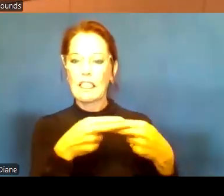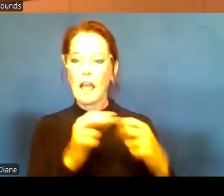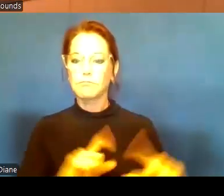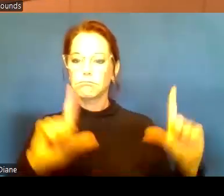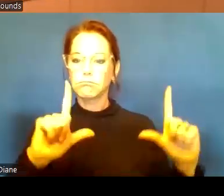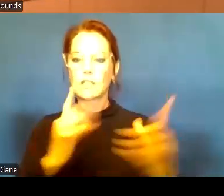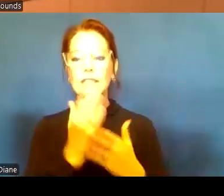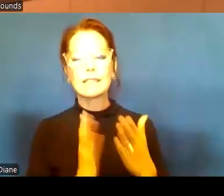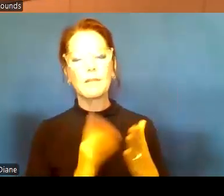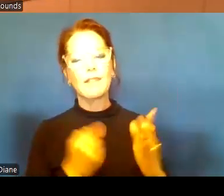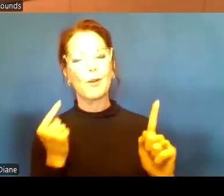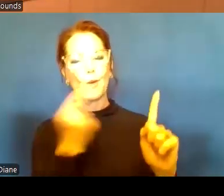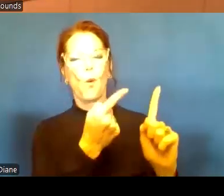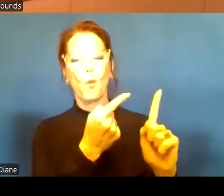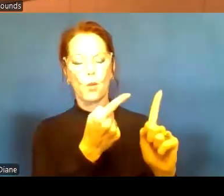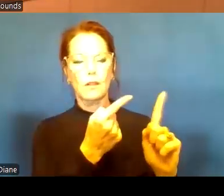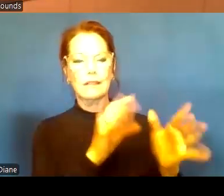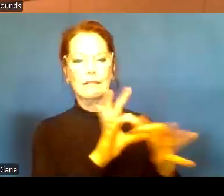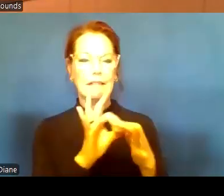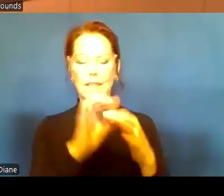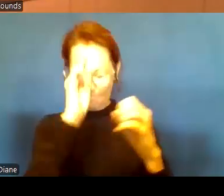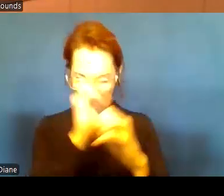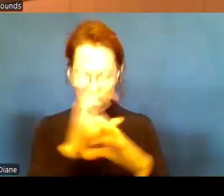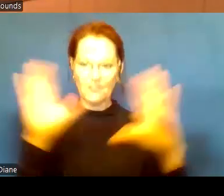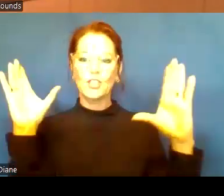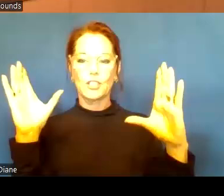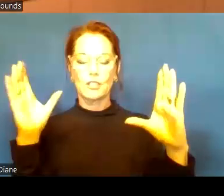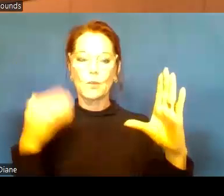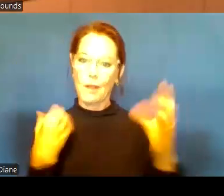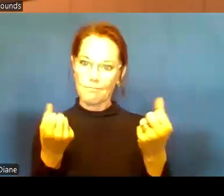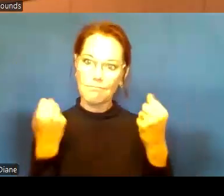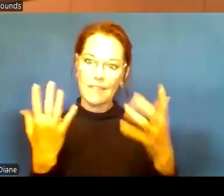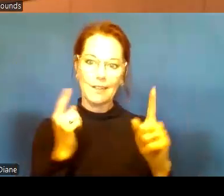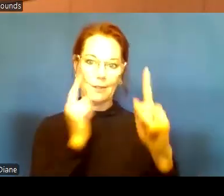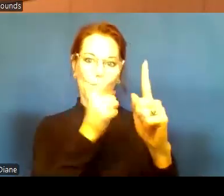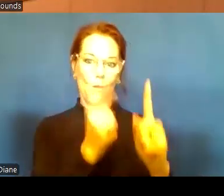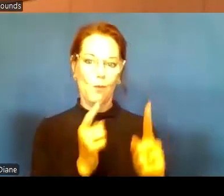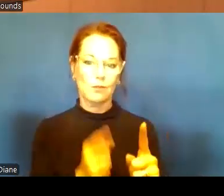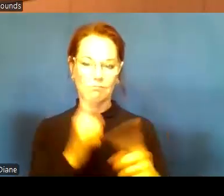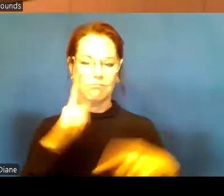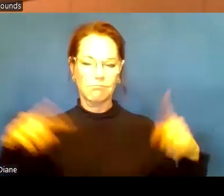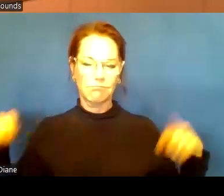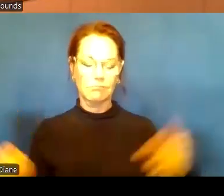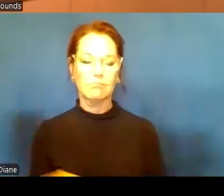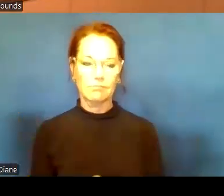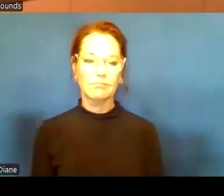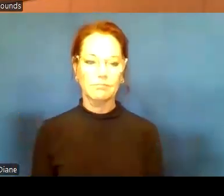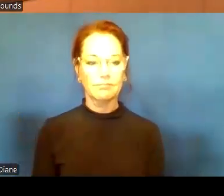kind of Dove tail into our vision we have a variety of goals and um